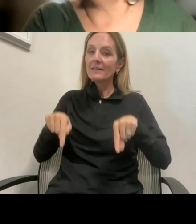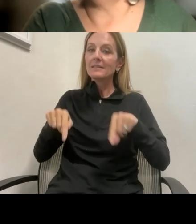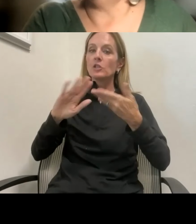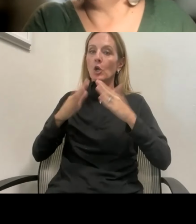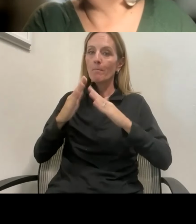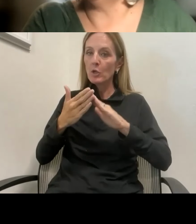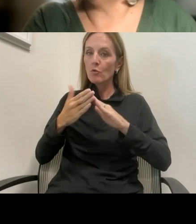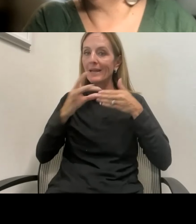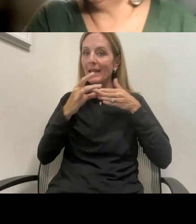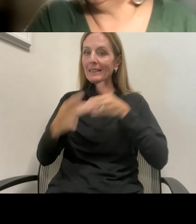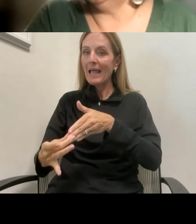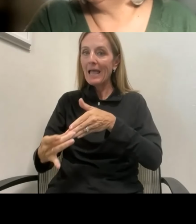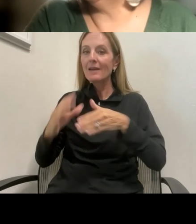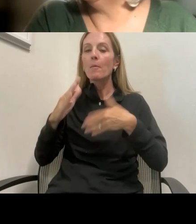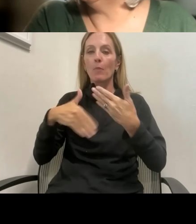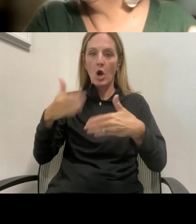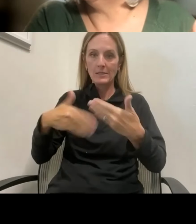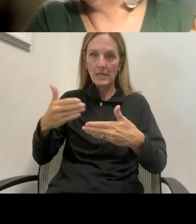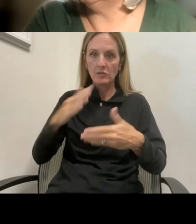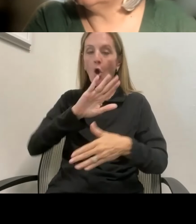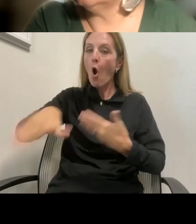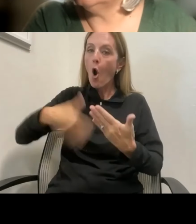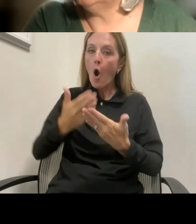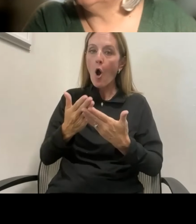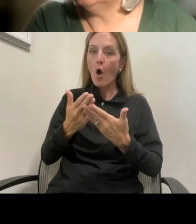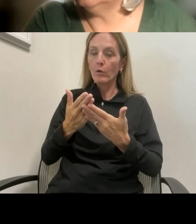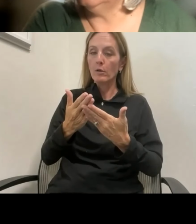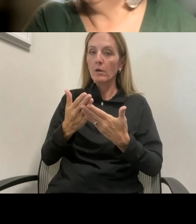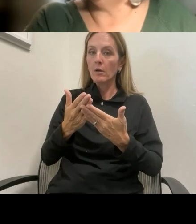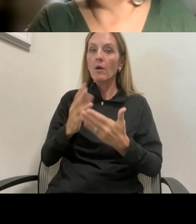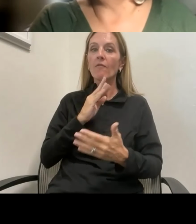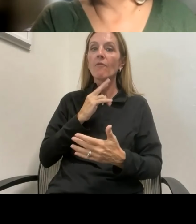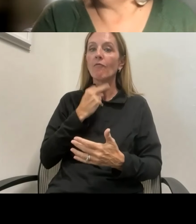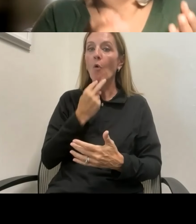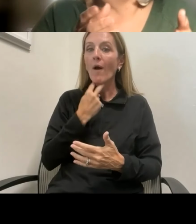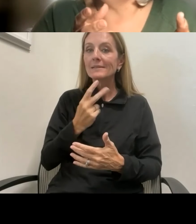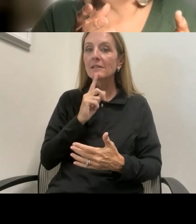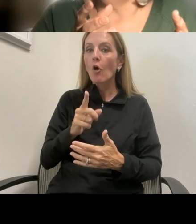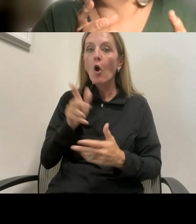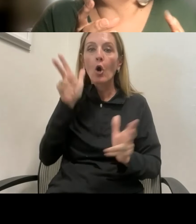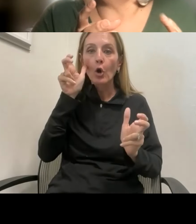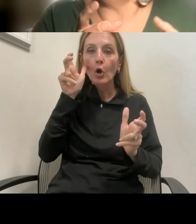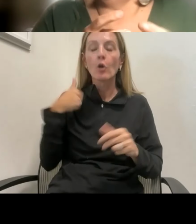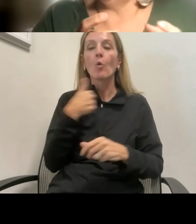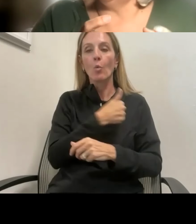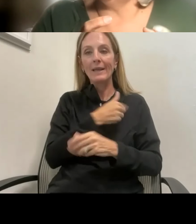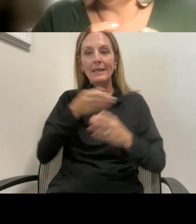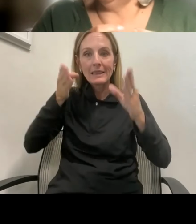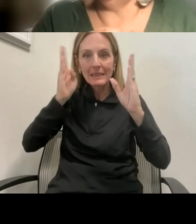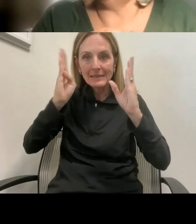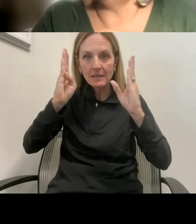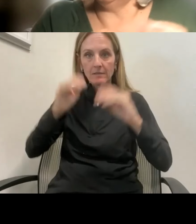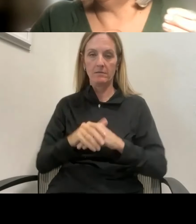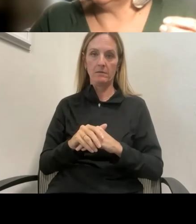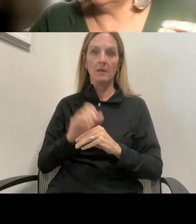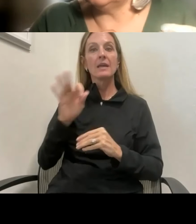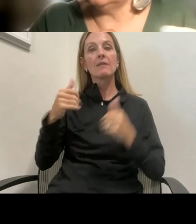So all voices are heard, we listen, if we have a project, we have five deliverables,